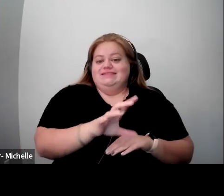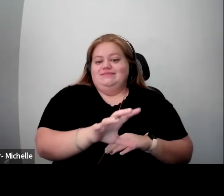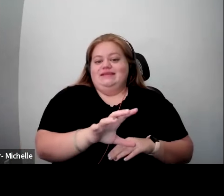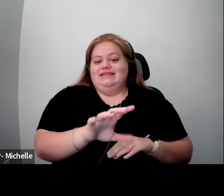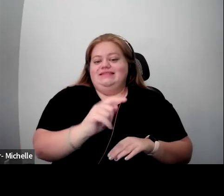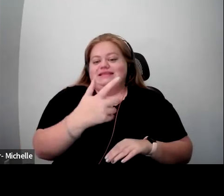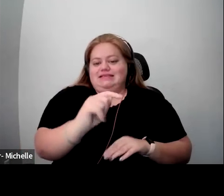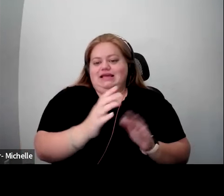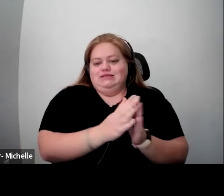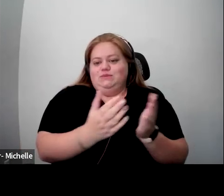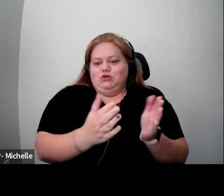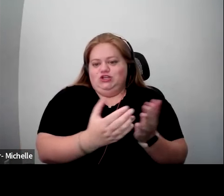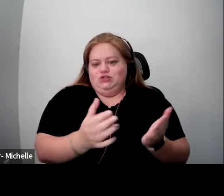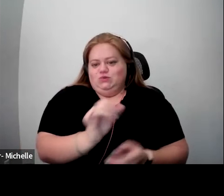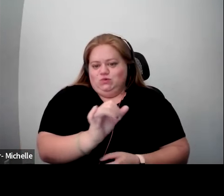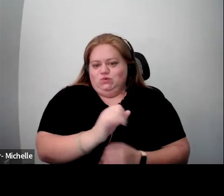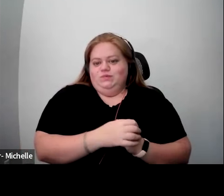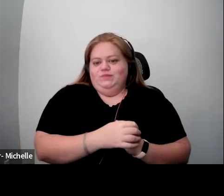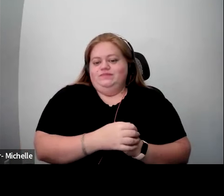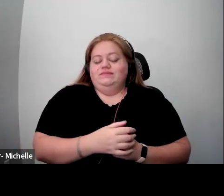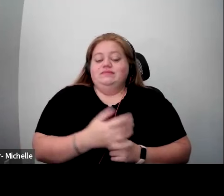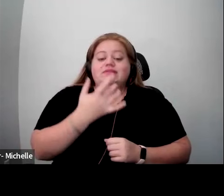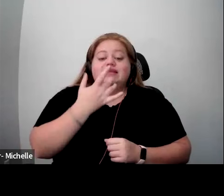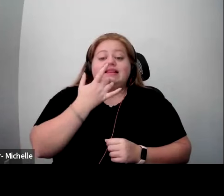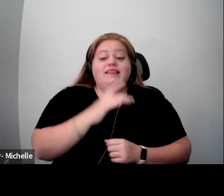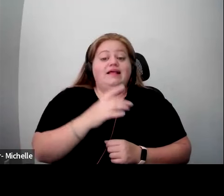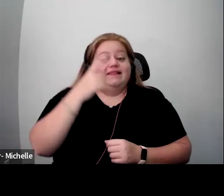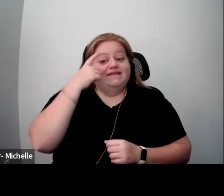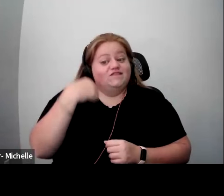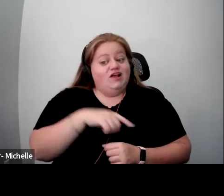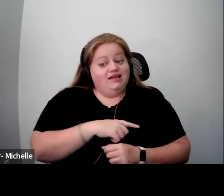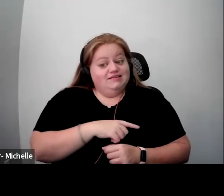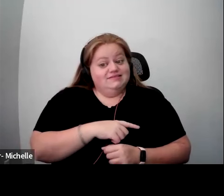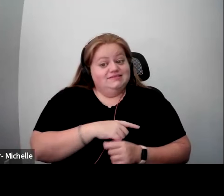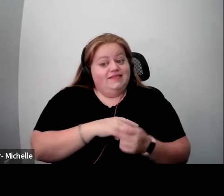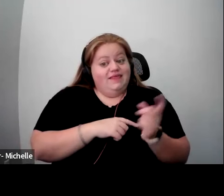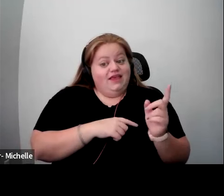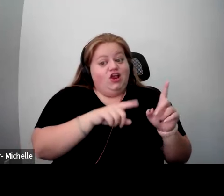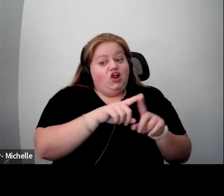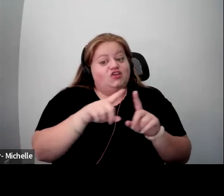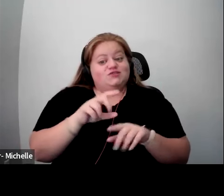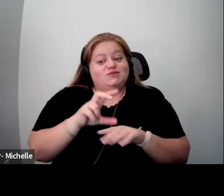And in a way, luckily for us, they're also very invested in this new question